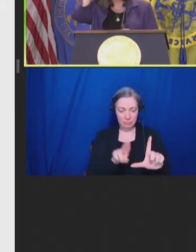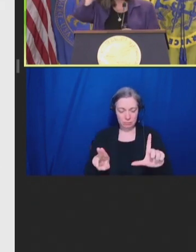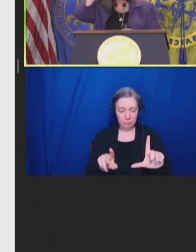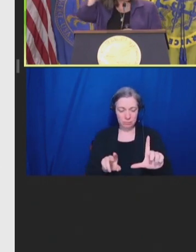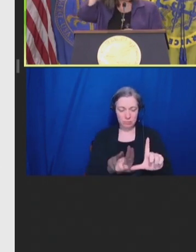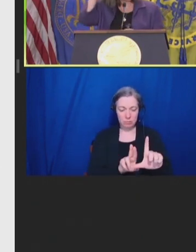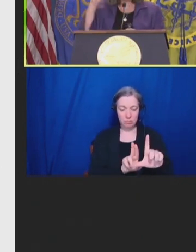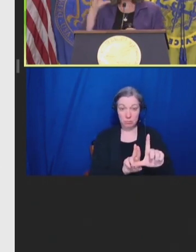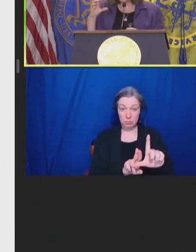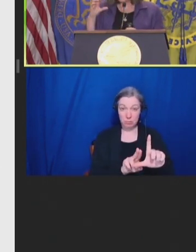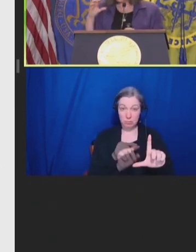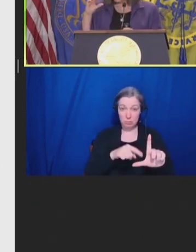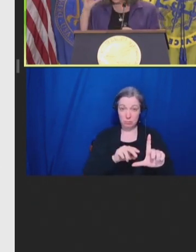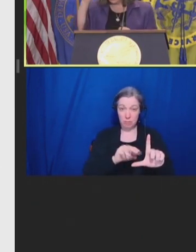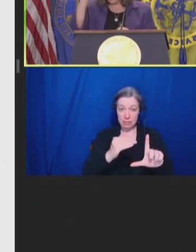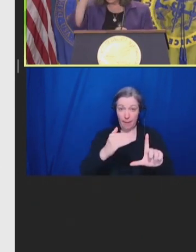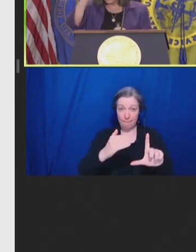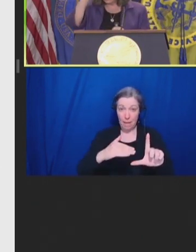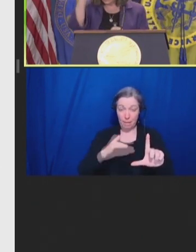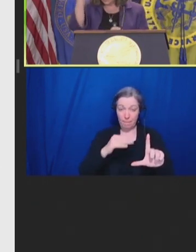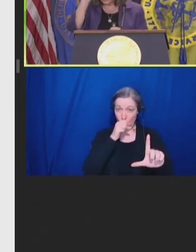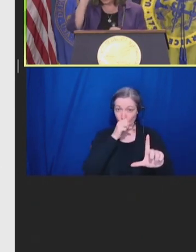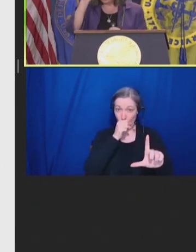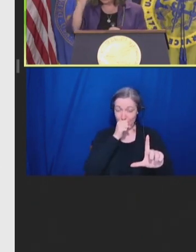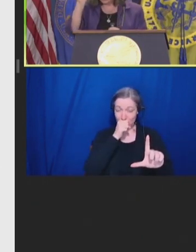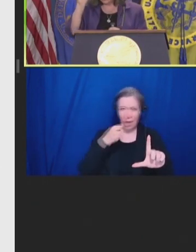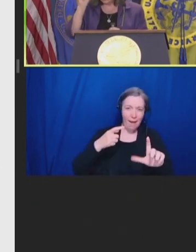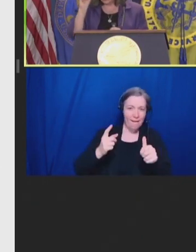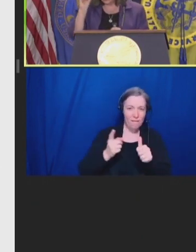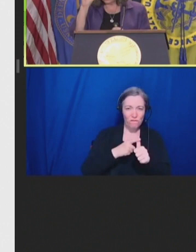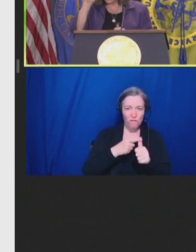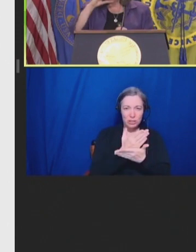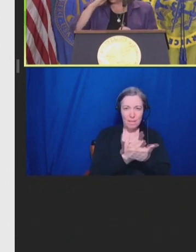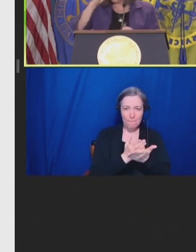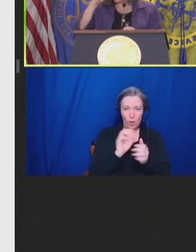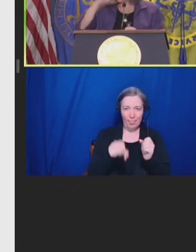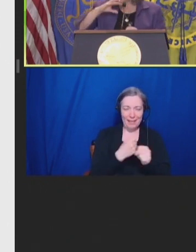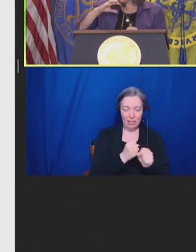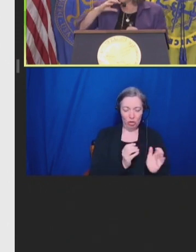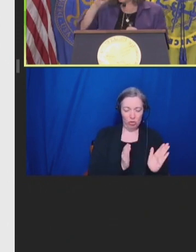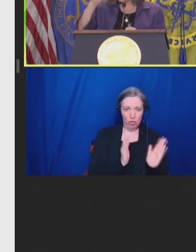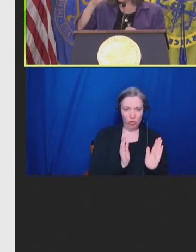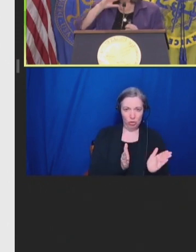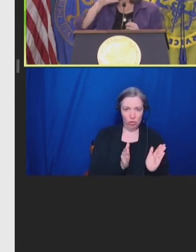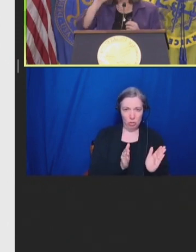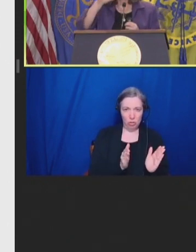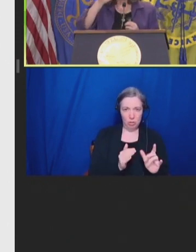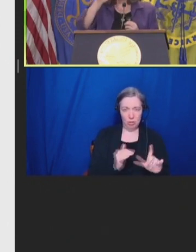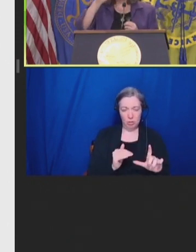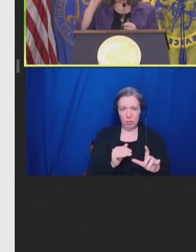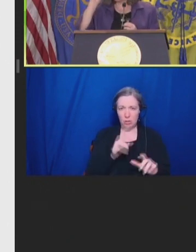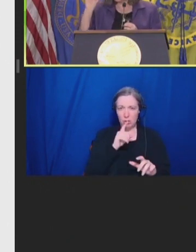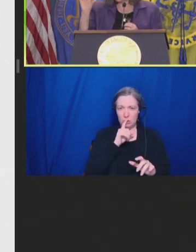the first part of the year and then the hashed blue area -- so, orange goes fiscal year. So,